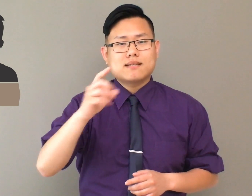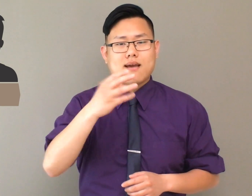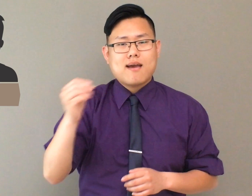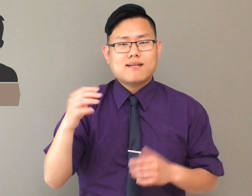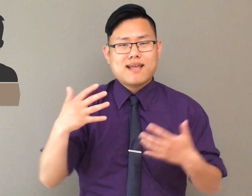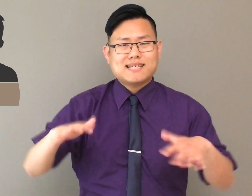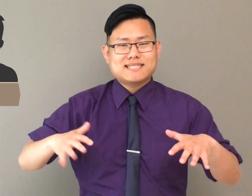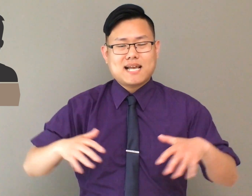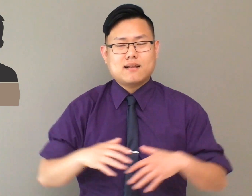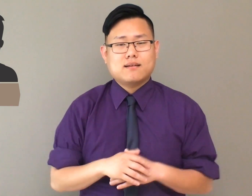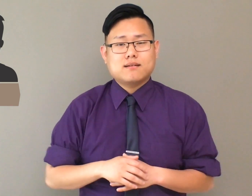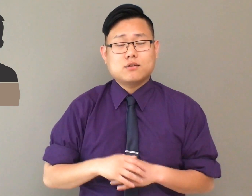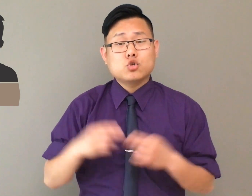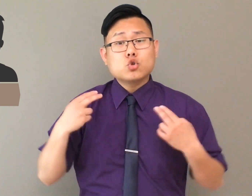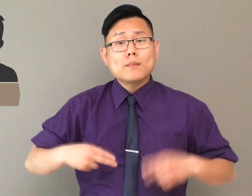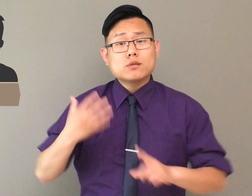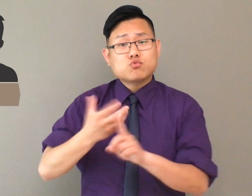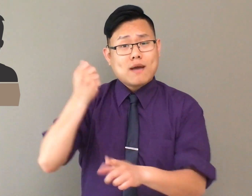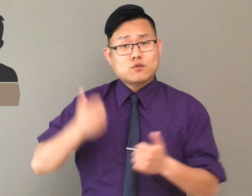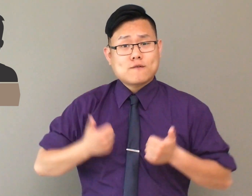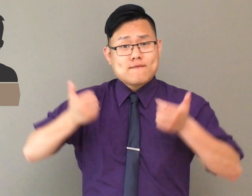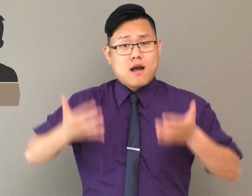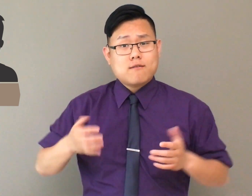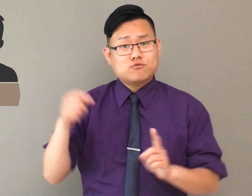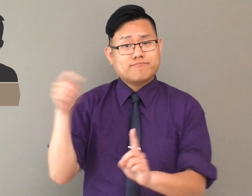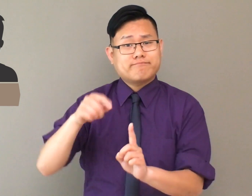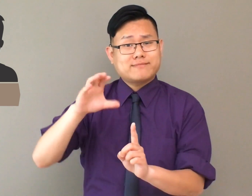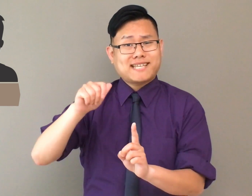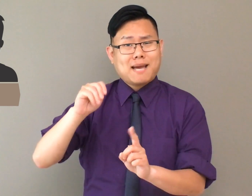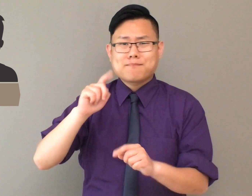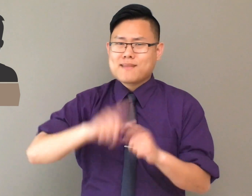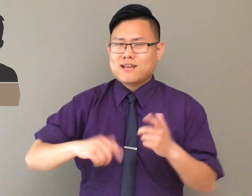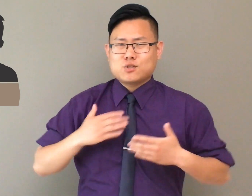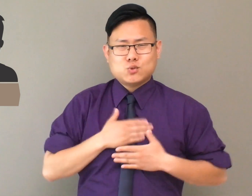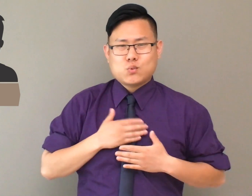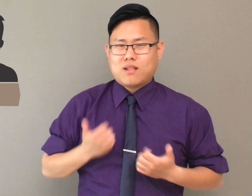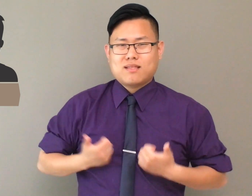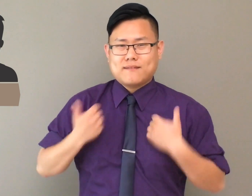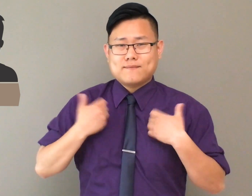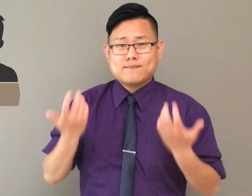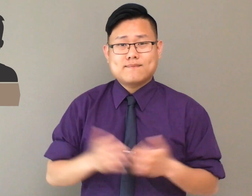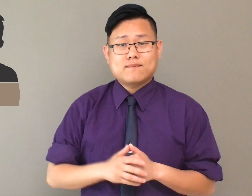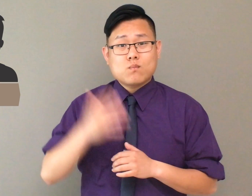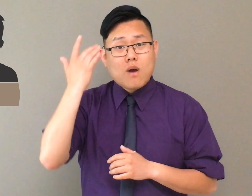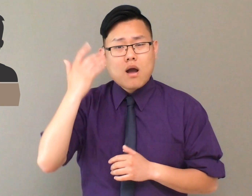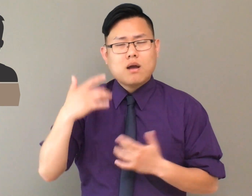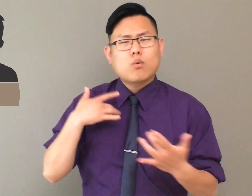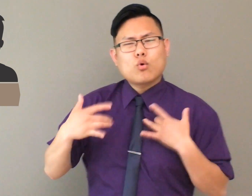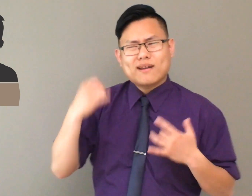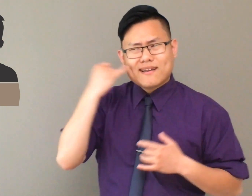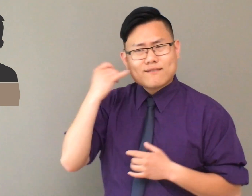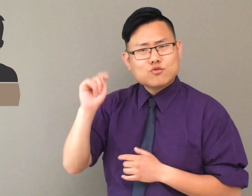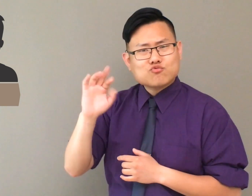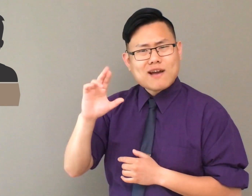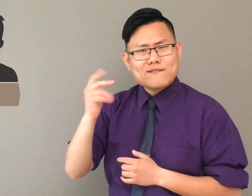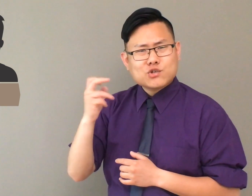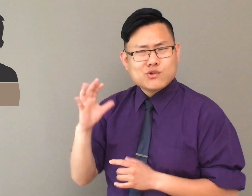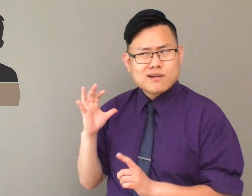that remain to this day. Human trafficking survivors like Cam can't ever truly recover from their ordeal, saddled